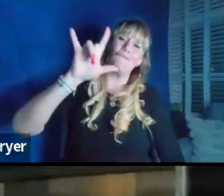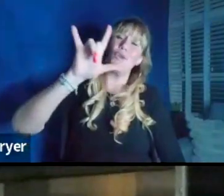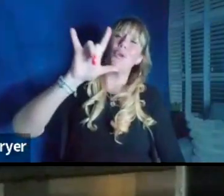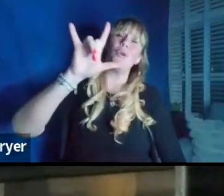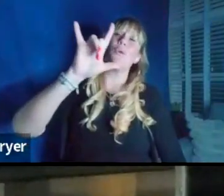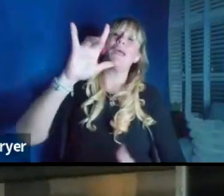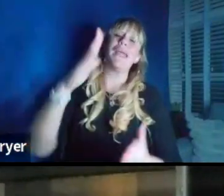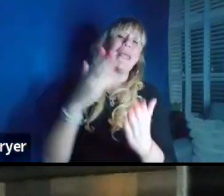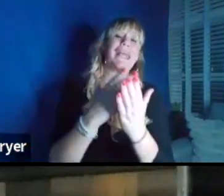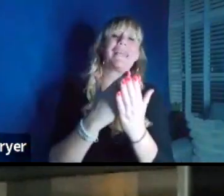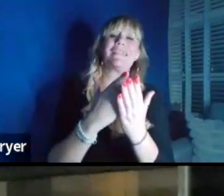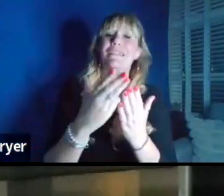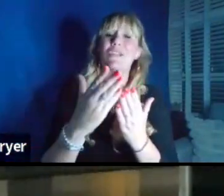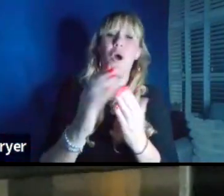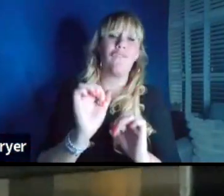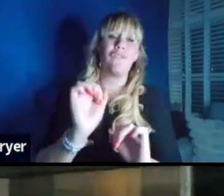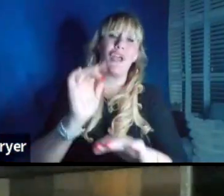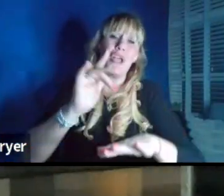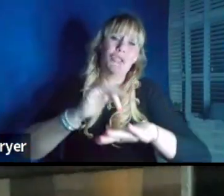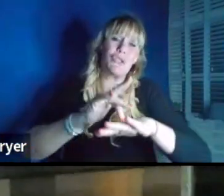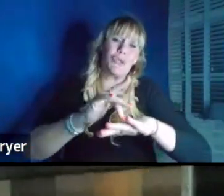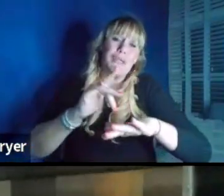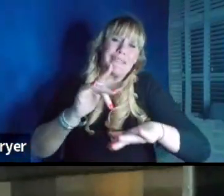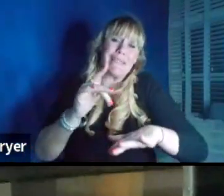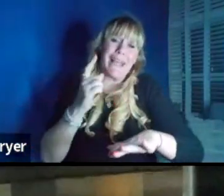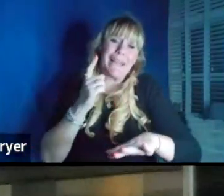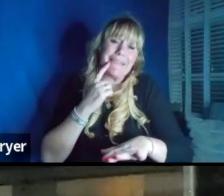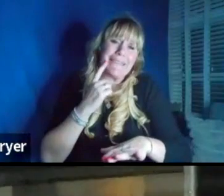to myself